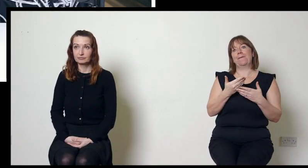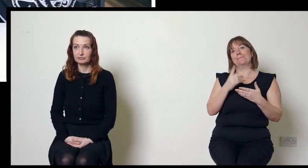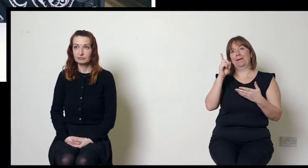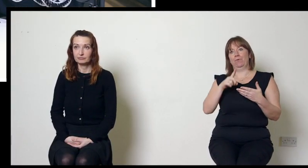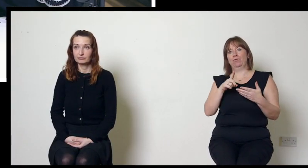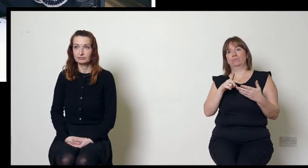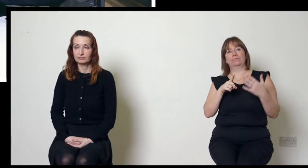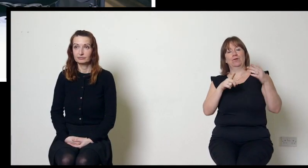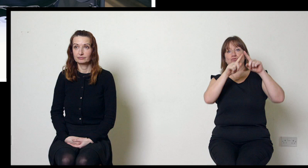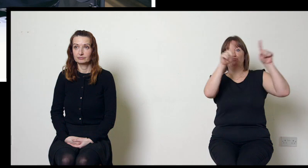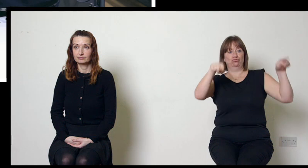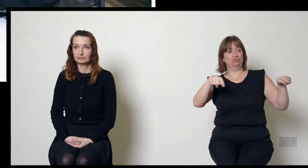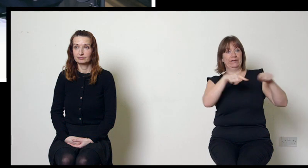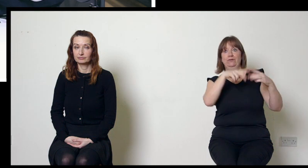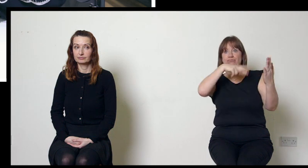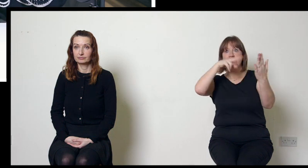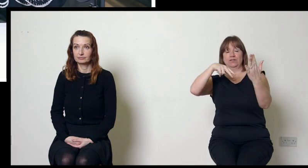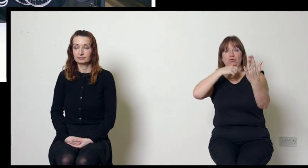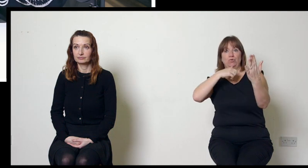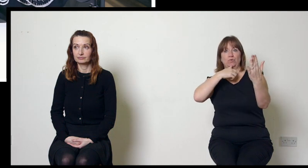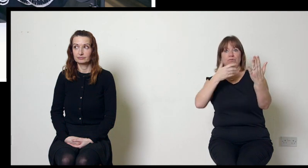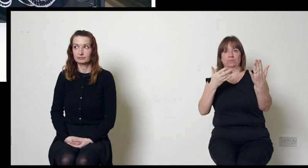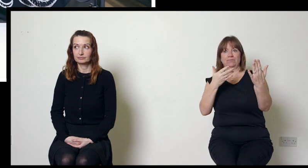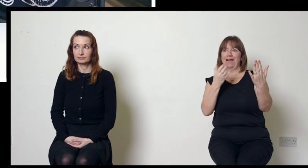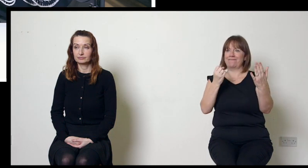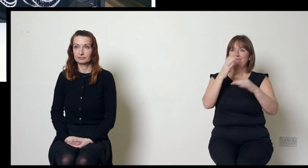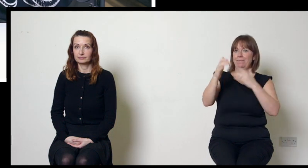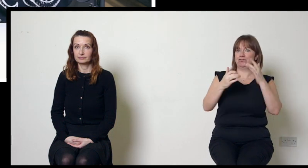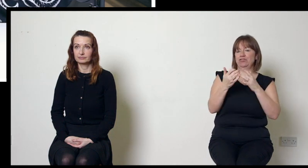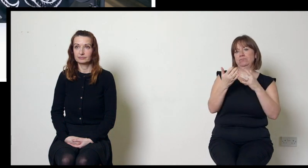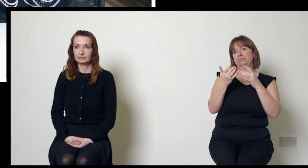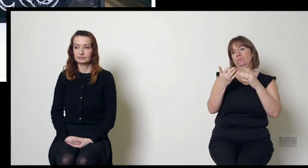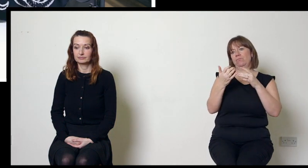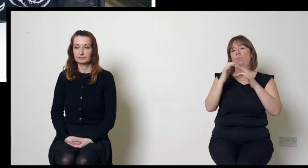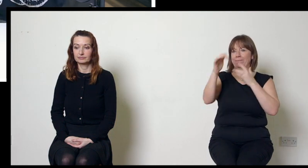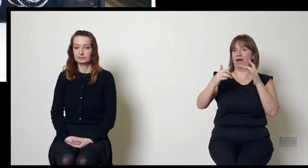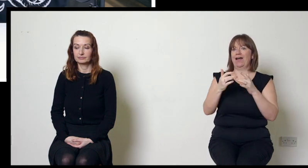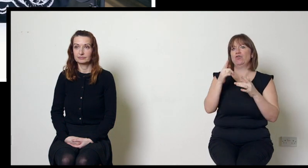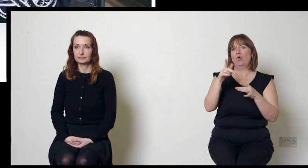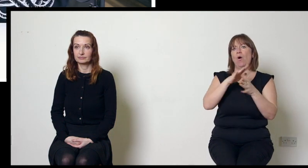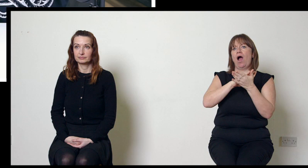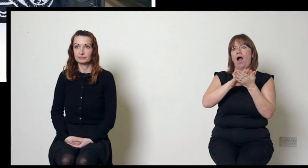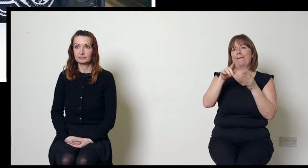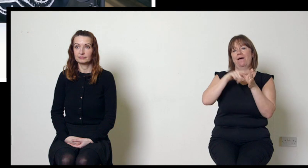like if you make information on your website and you hyperlink something to a link elsewhere, you'd often just right click here, right?